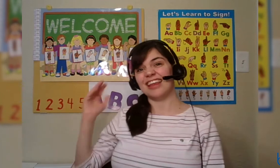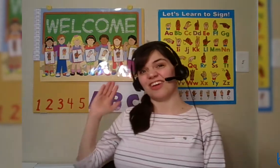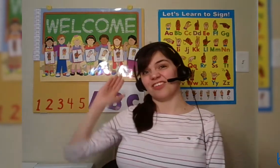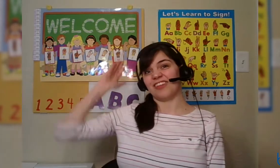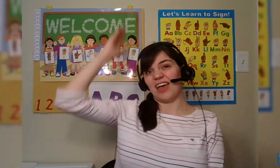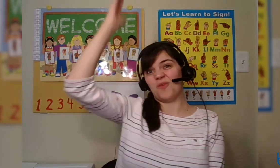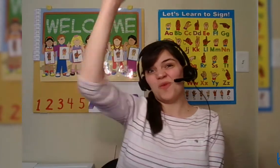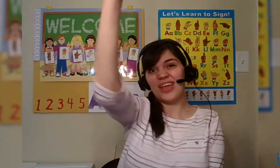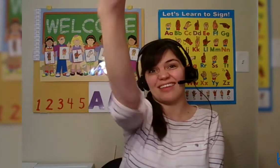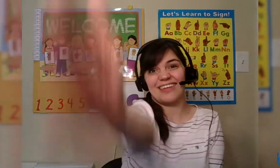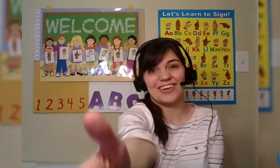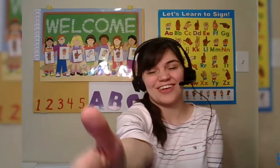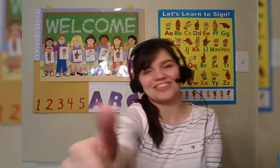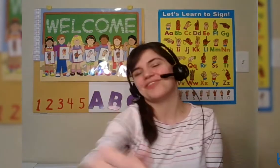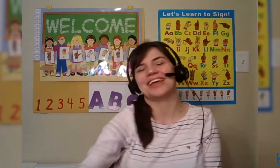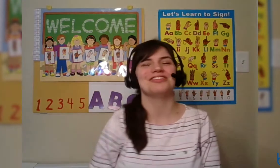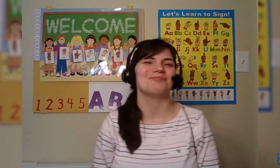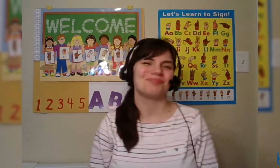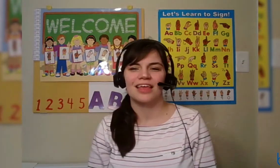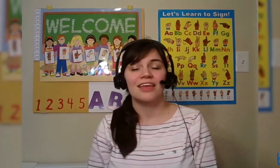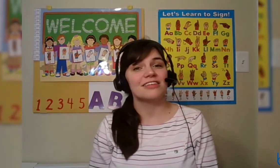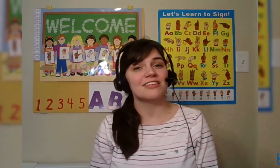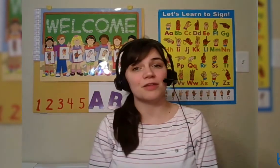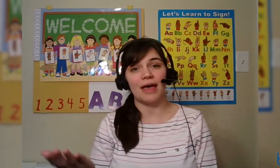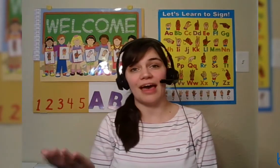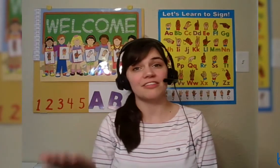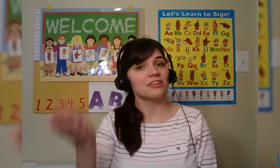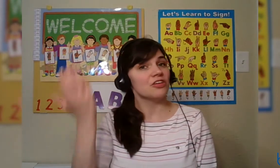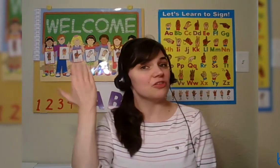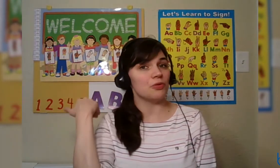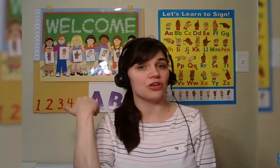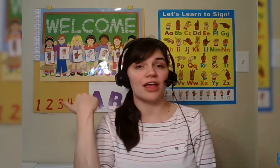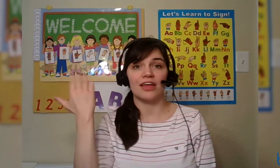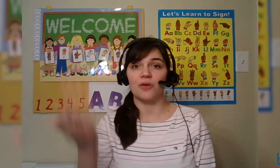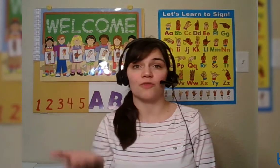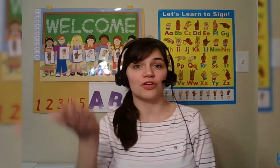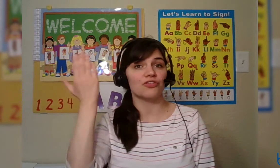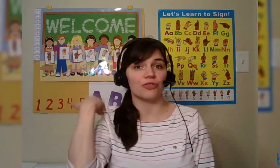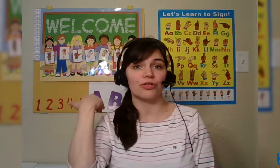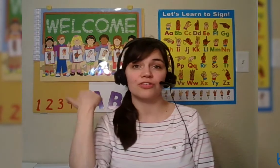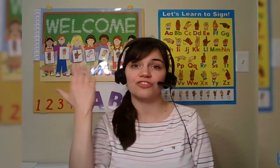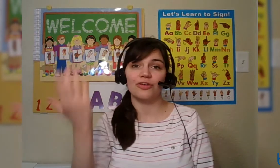years I will graduate. To sign past, just put your hand over your shoulder to show